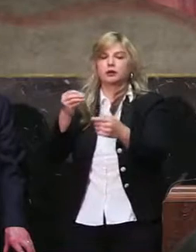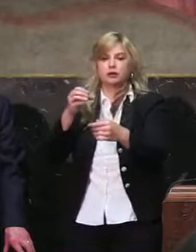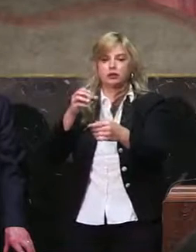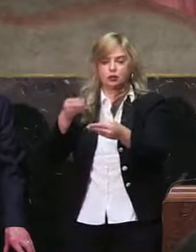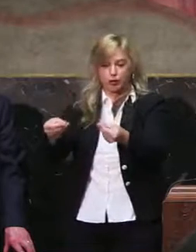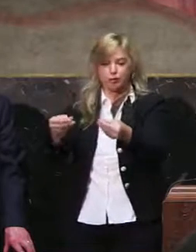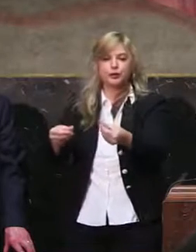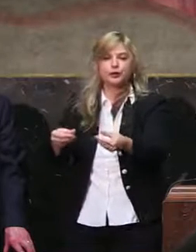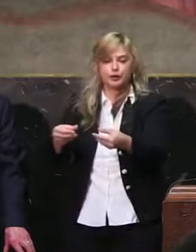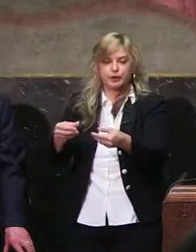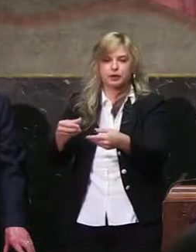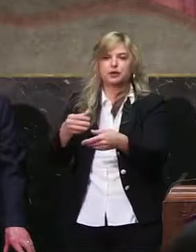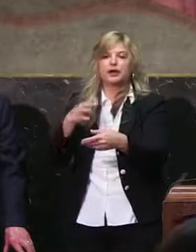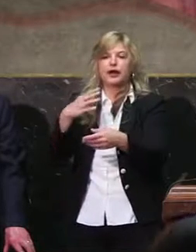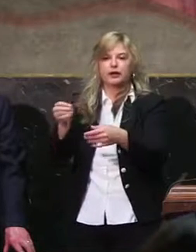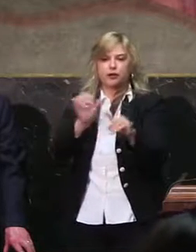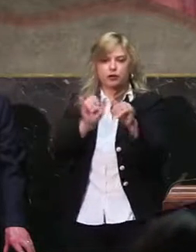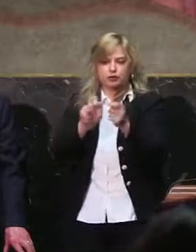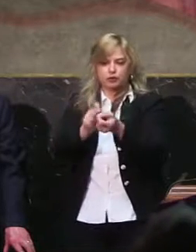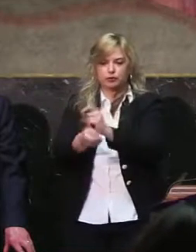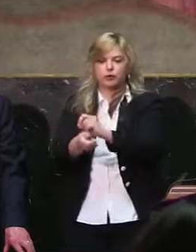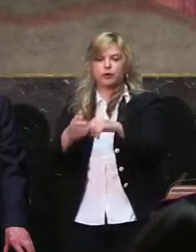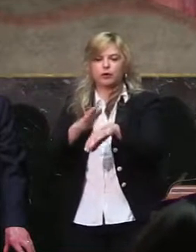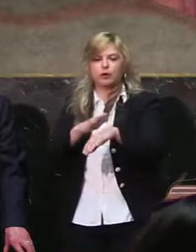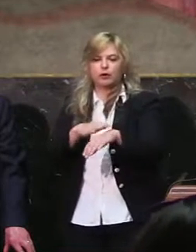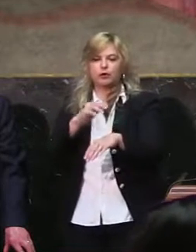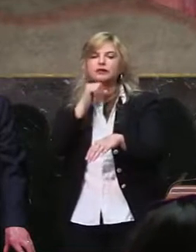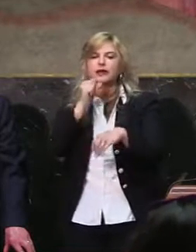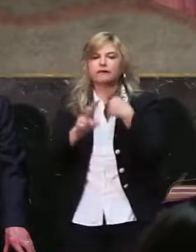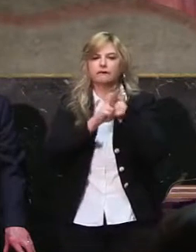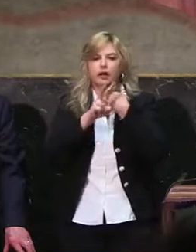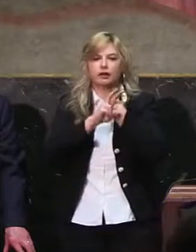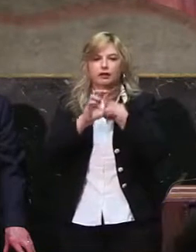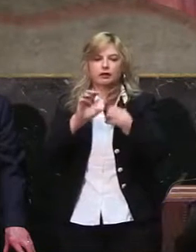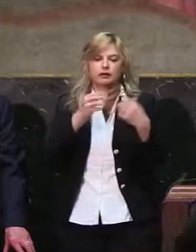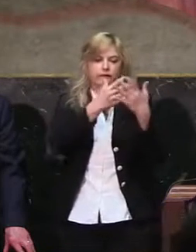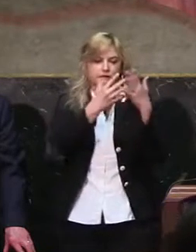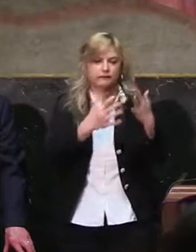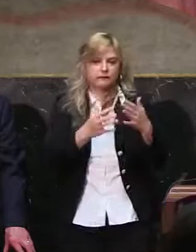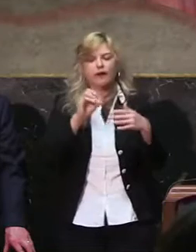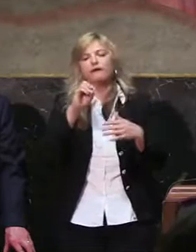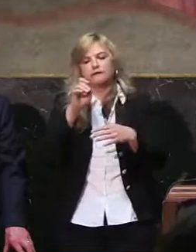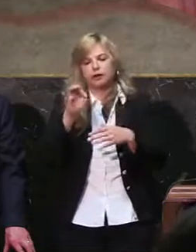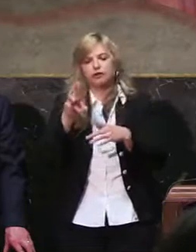reform on nonviolent offenders and how their convictions interact with